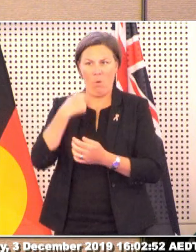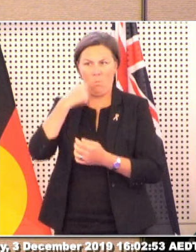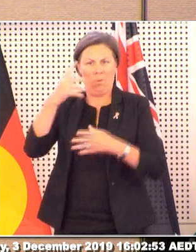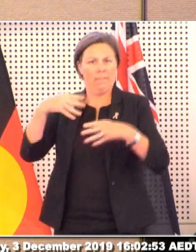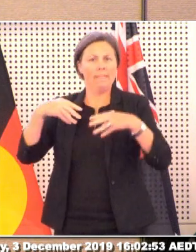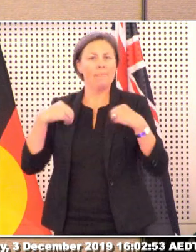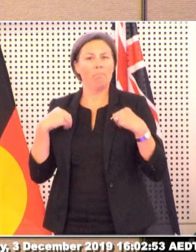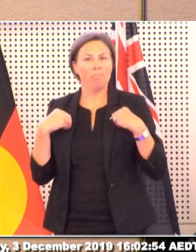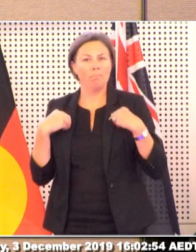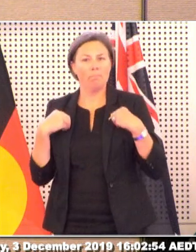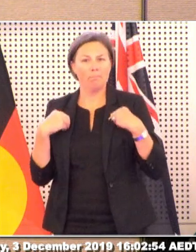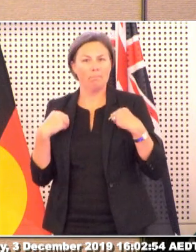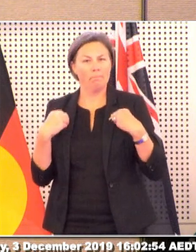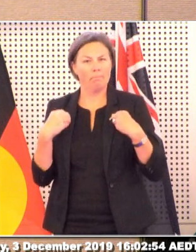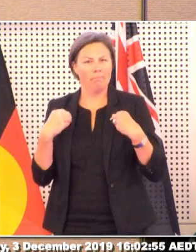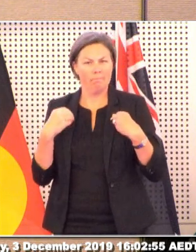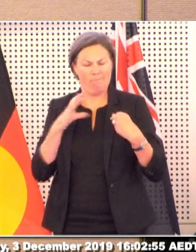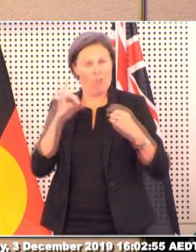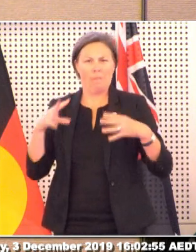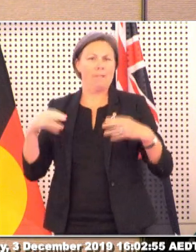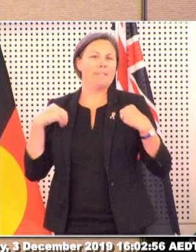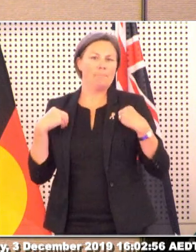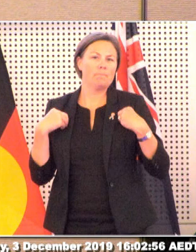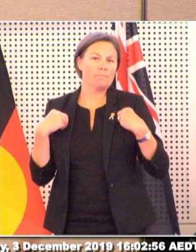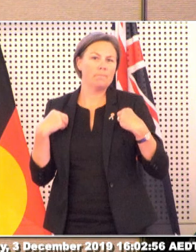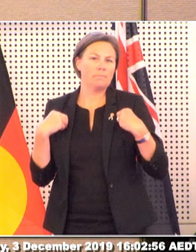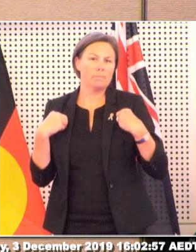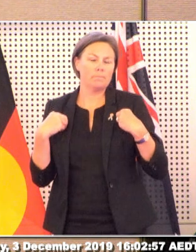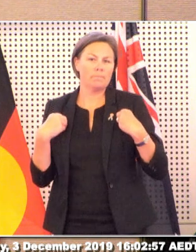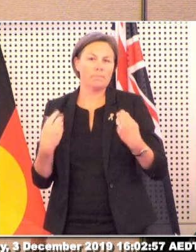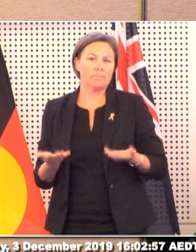You know, it’s not acceptable and we just – it just seems to be it’s all too hard,